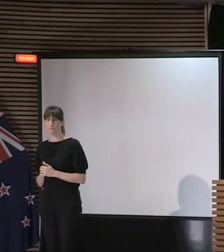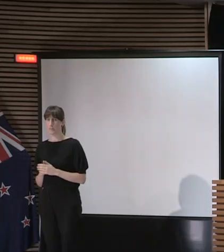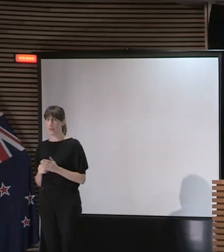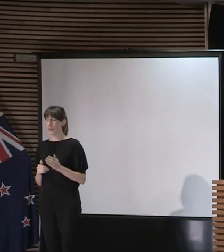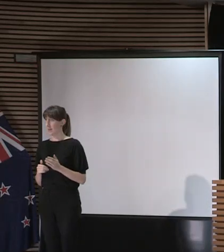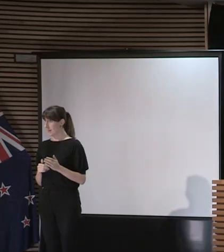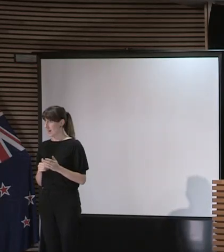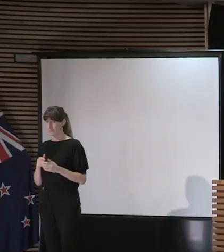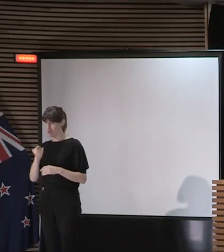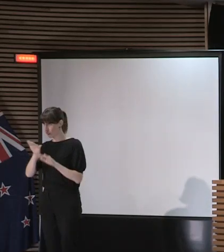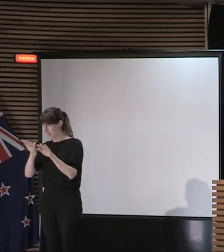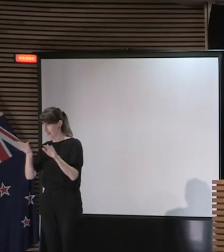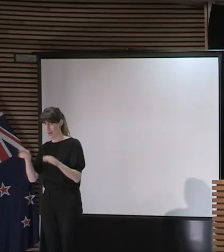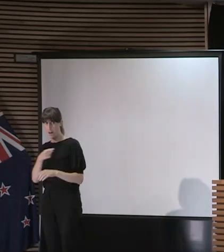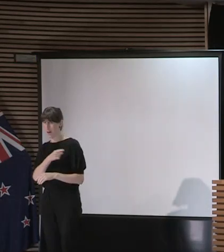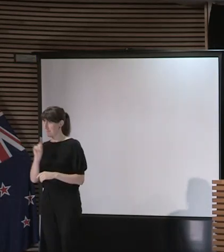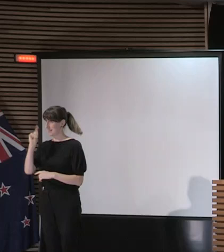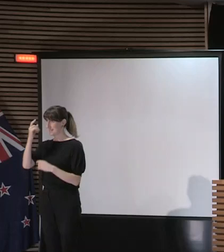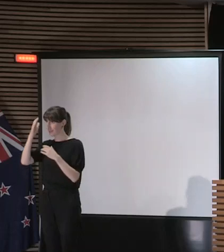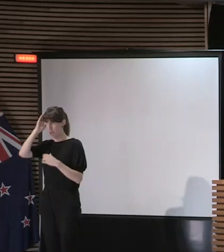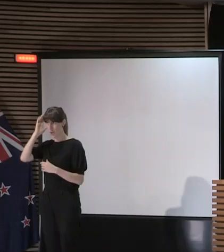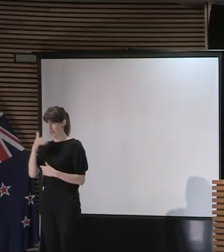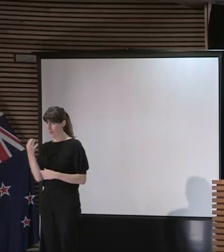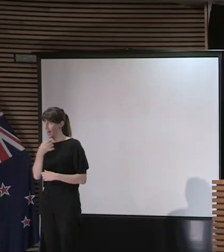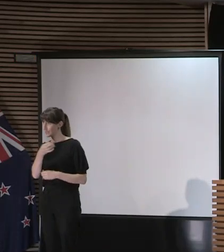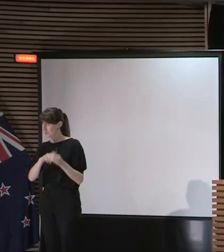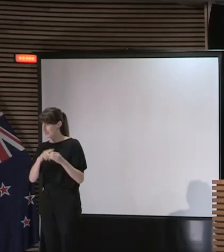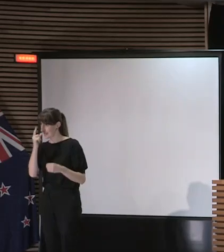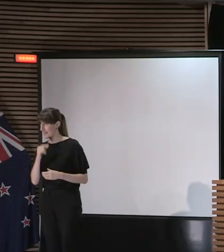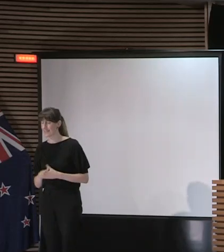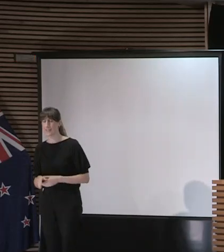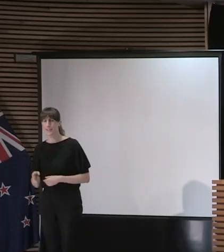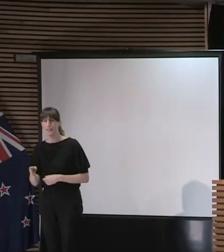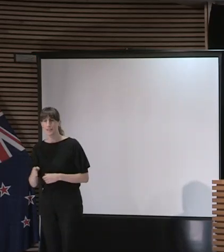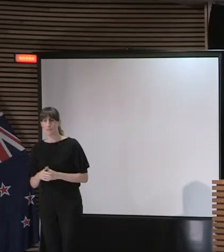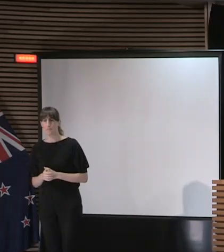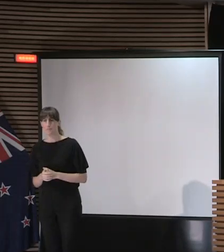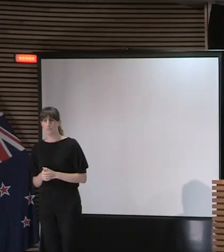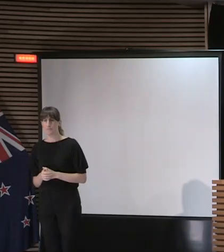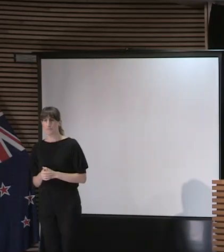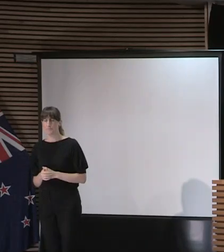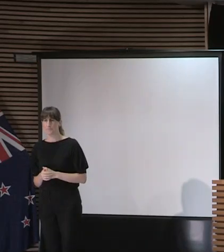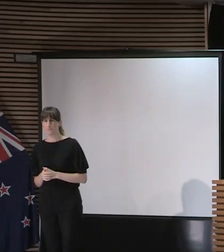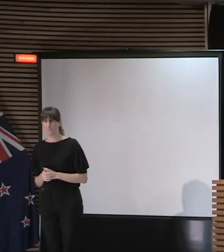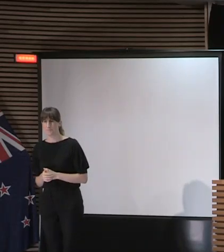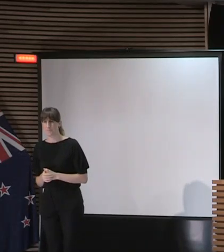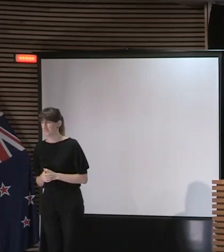designed. You said previously that - I'd remind everyone that the Minister is available for questions as